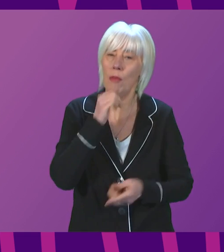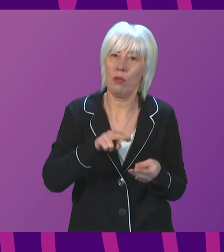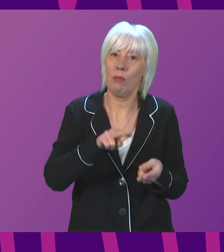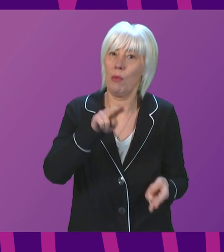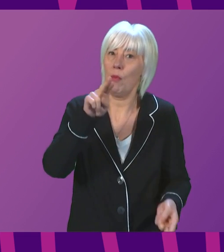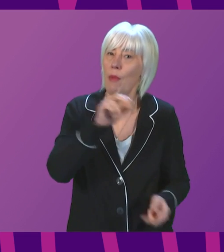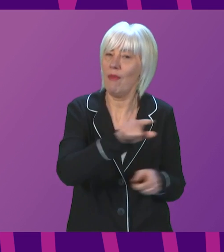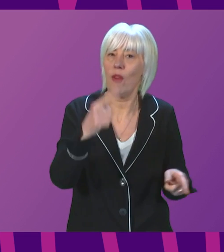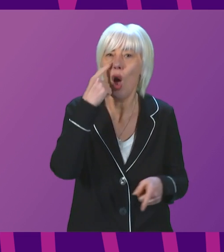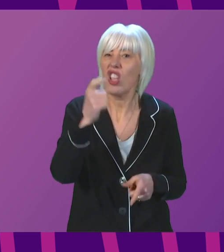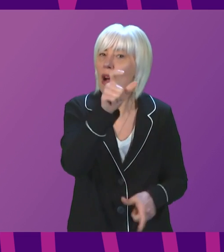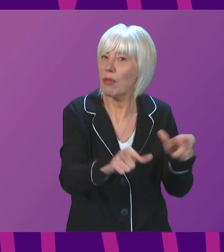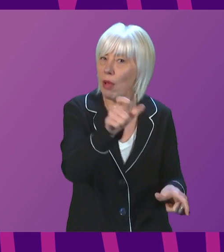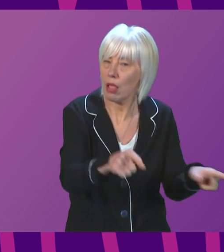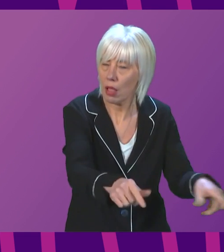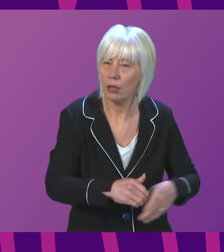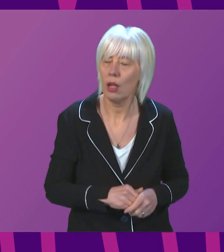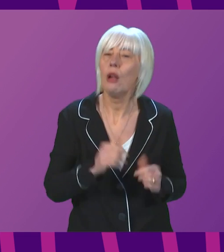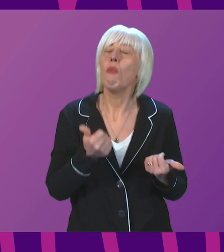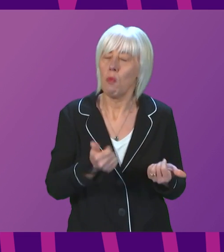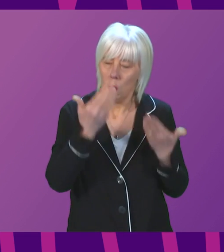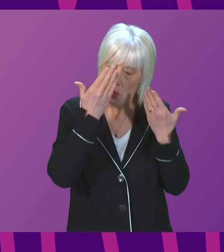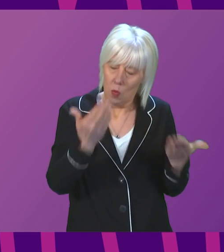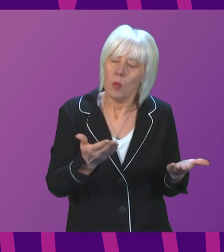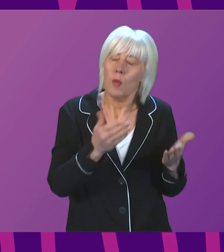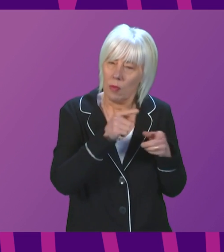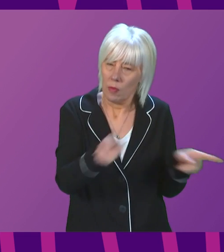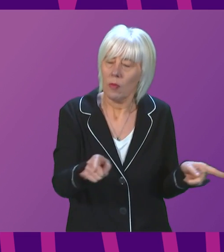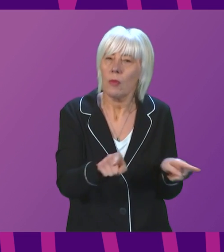In recognition of that encouraging situation, the sub-group also advised that the remaining